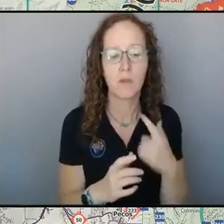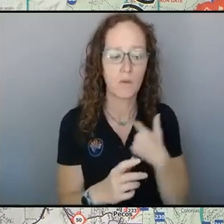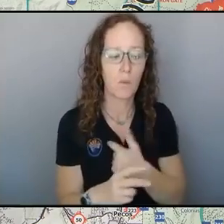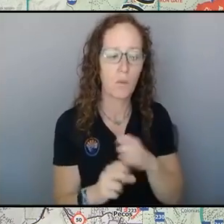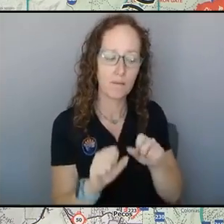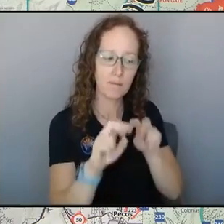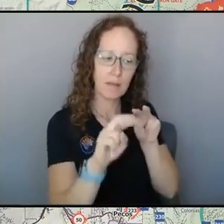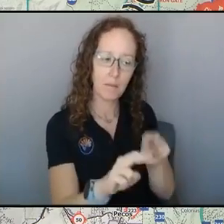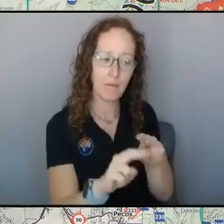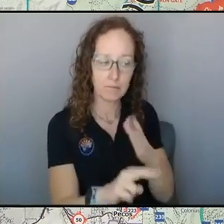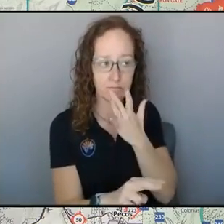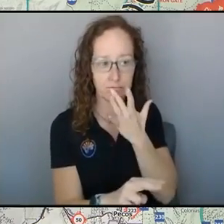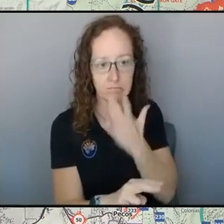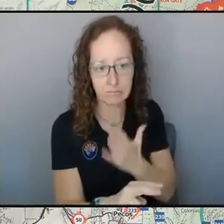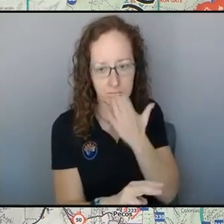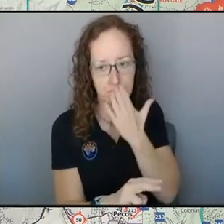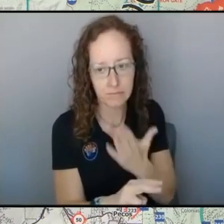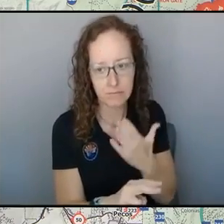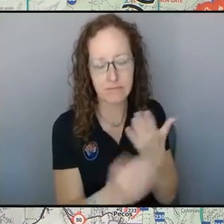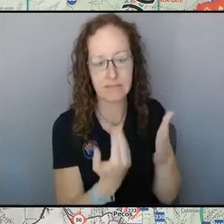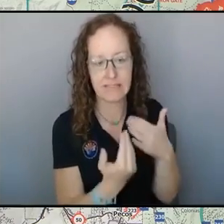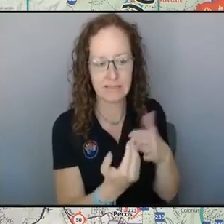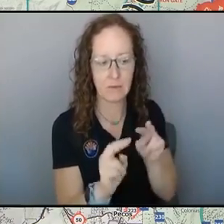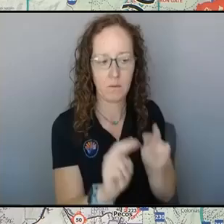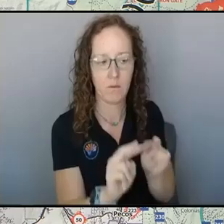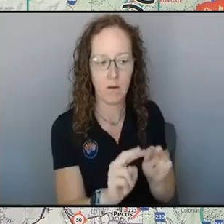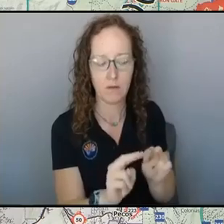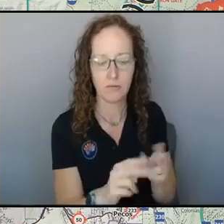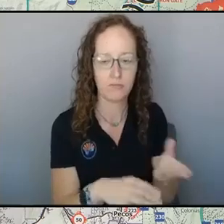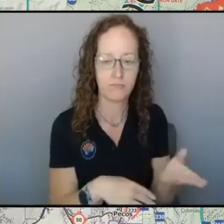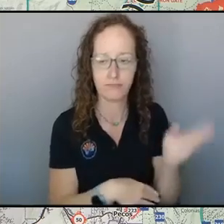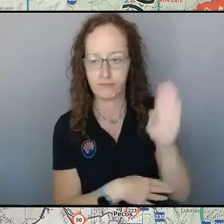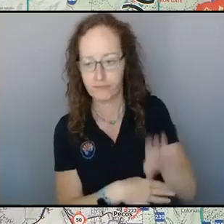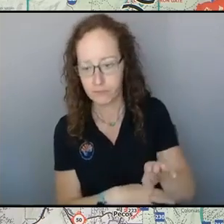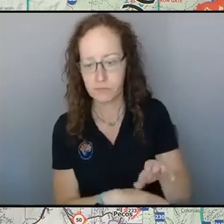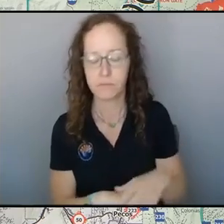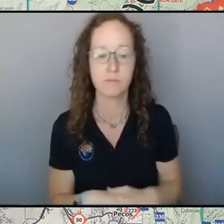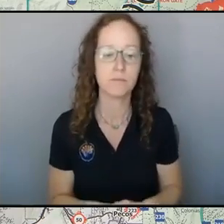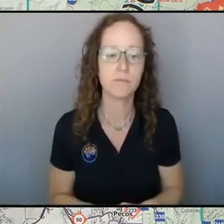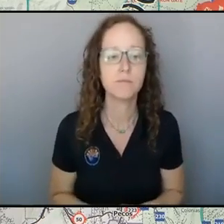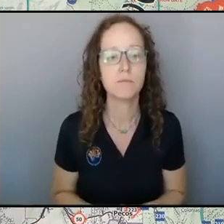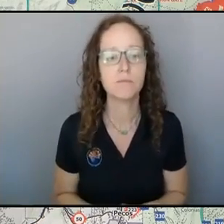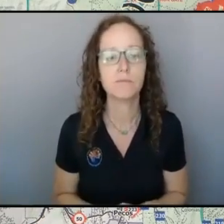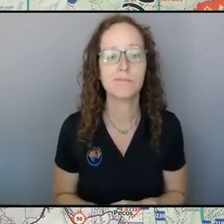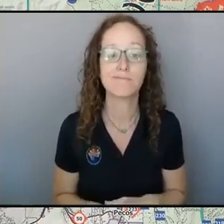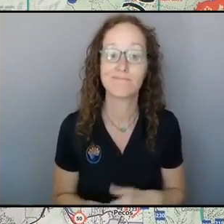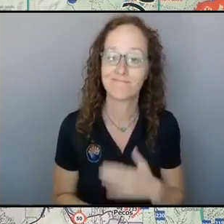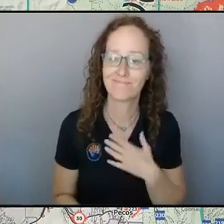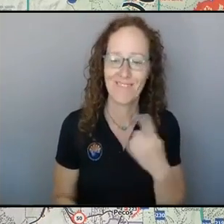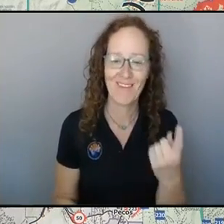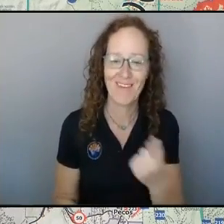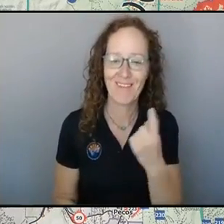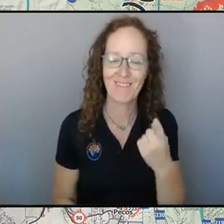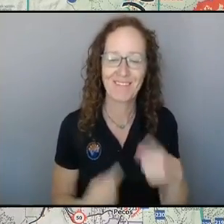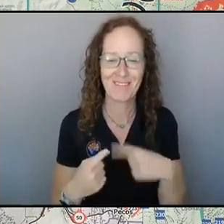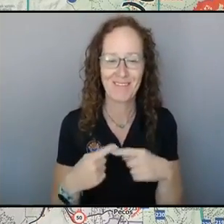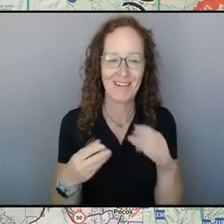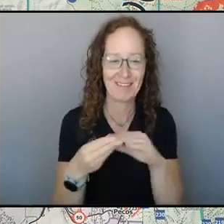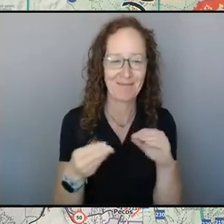easily as we go into the day. Now the number one question I always get when I talk about thunderstorms in New Mexico is